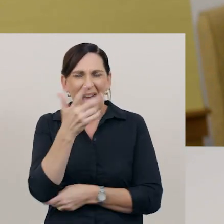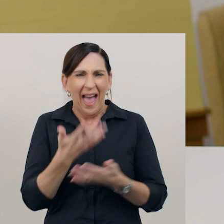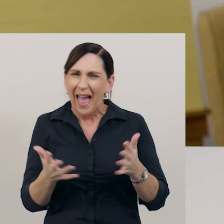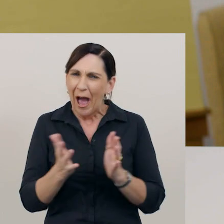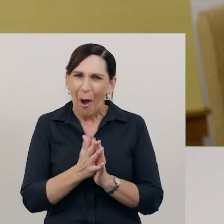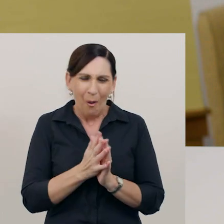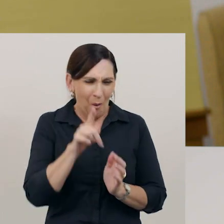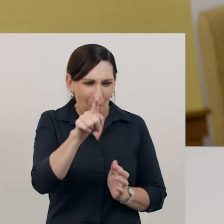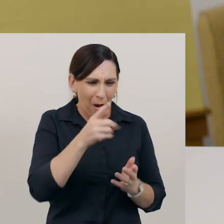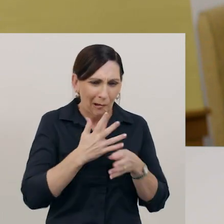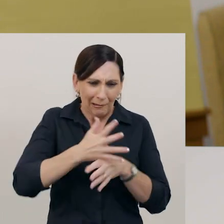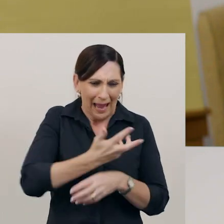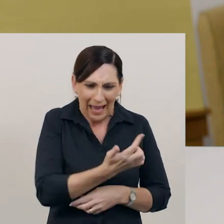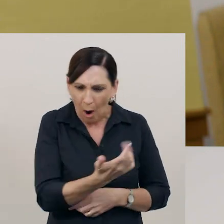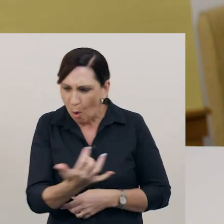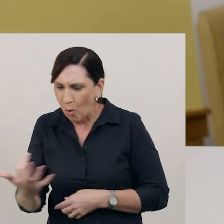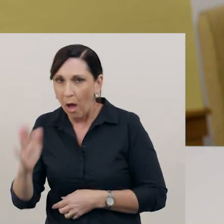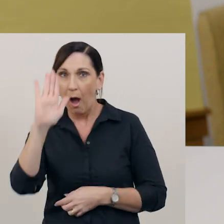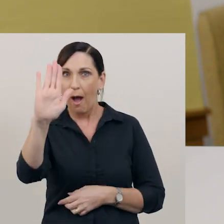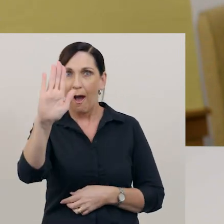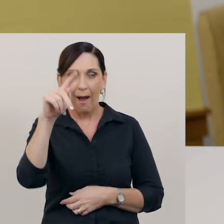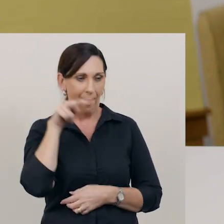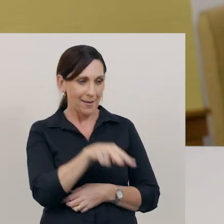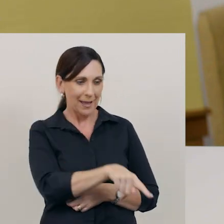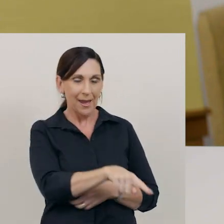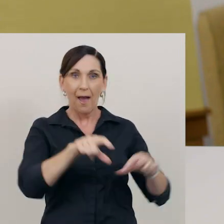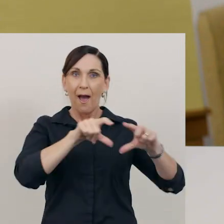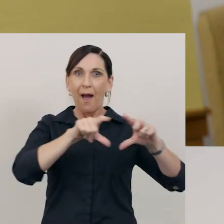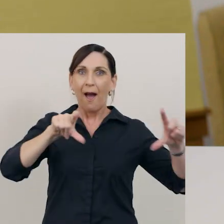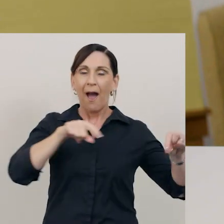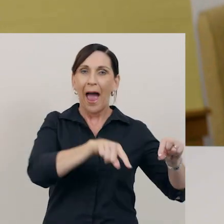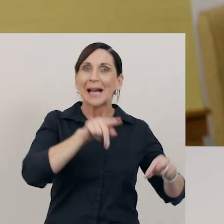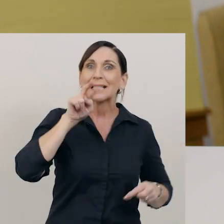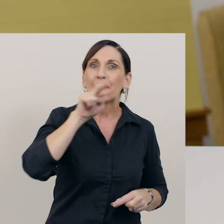I've got it. I see a double. So I will add those two numbers together.